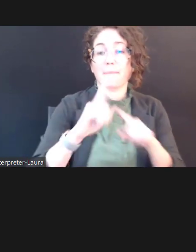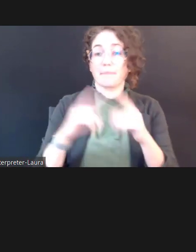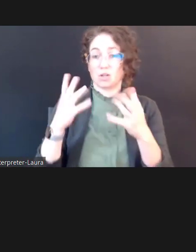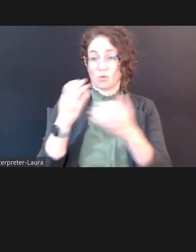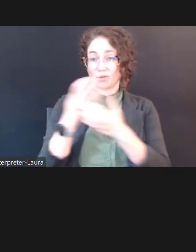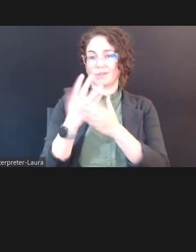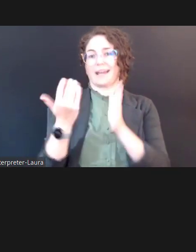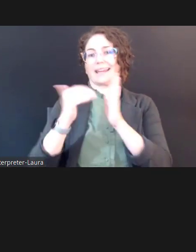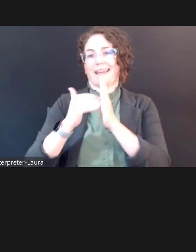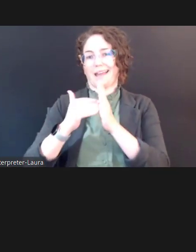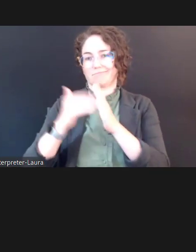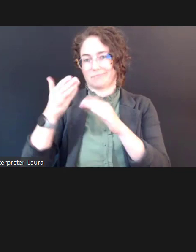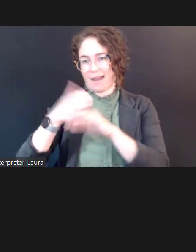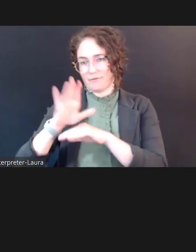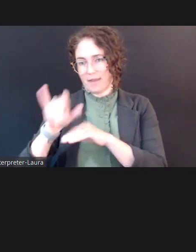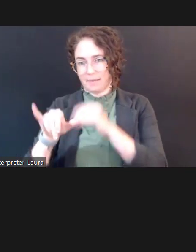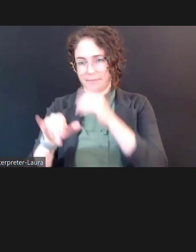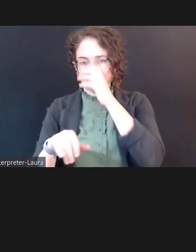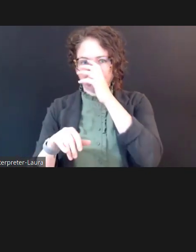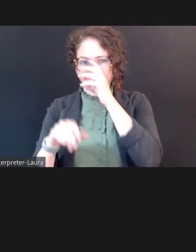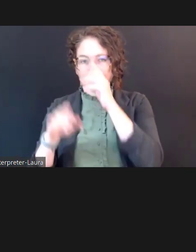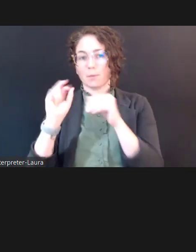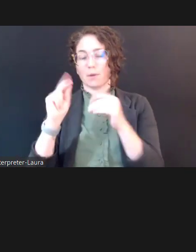Okay, now let's talk about the two hearing screening methods that